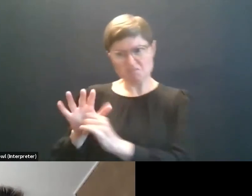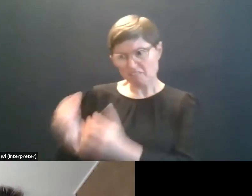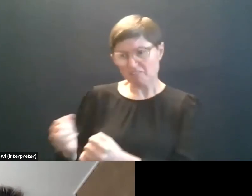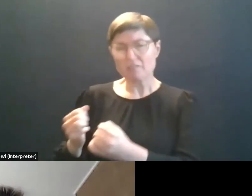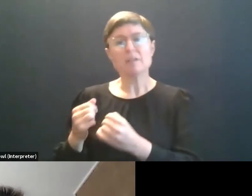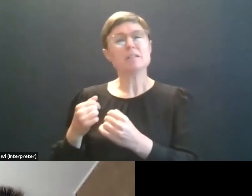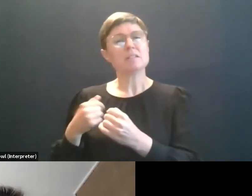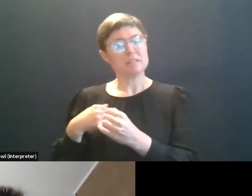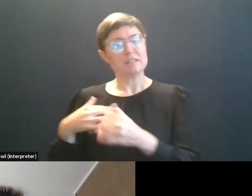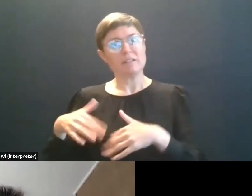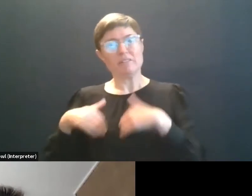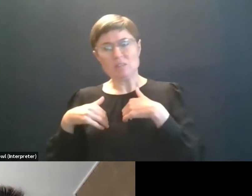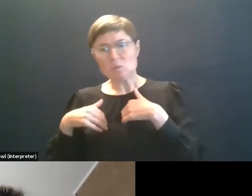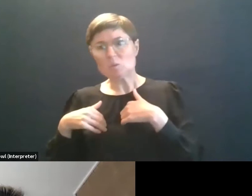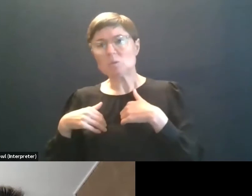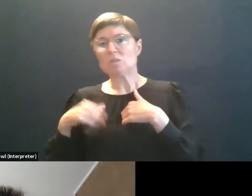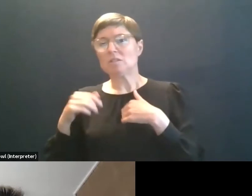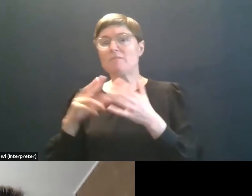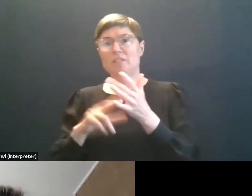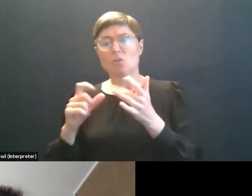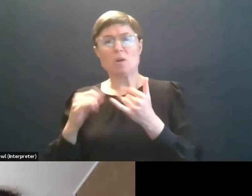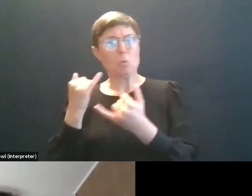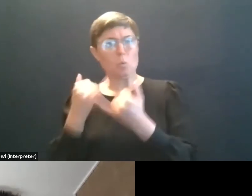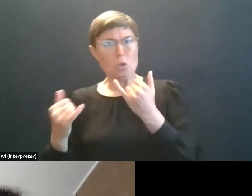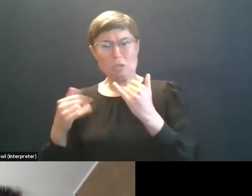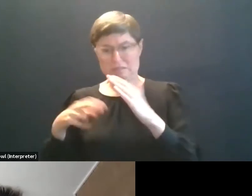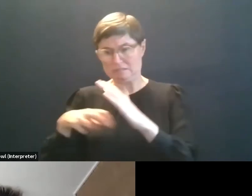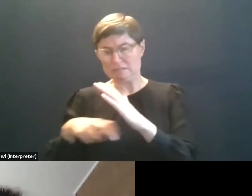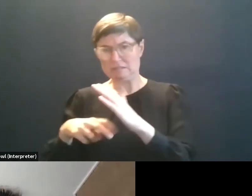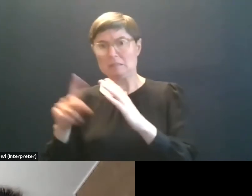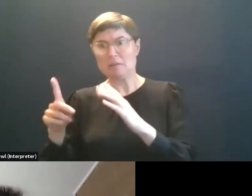felt that you, in Victoria, were so locked in but you could get on your television or